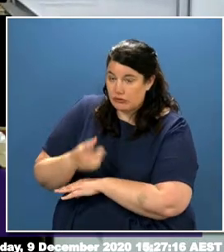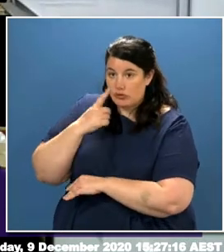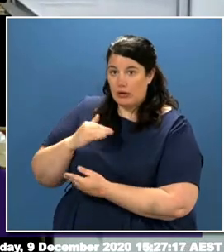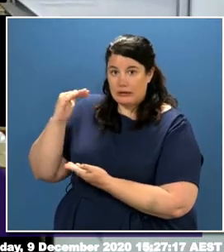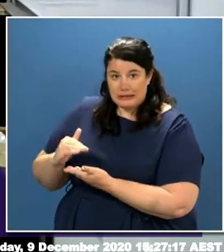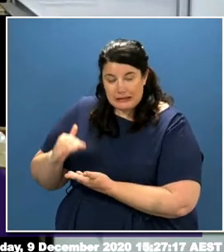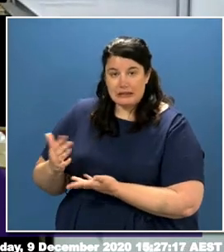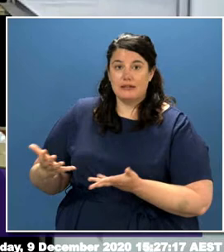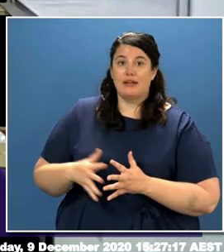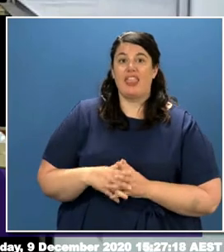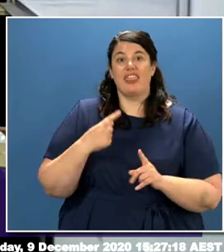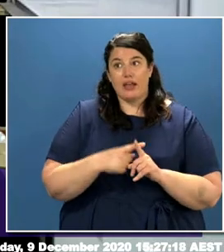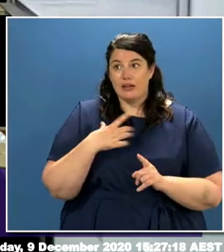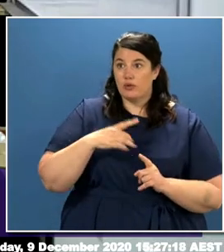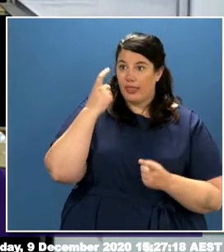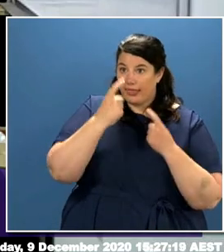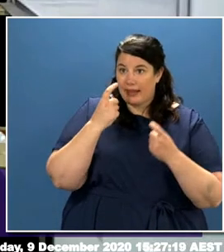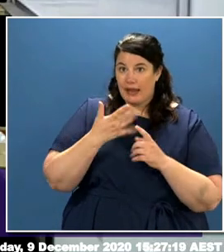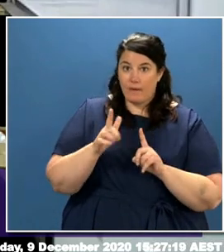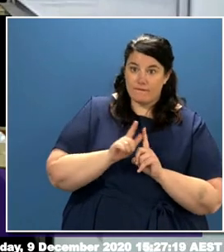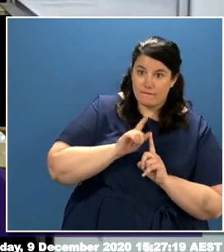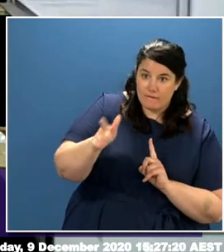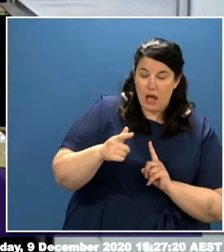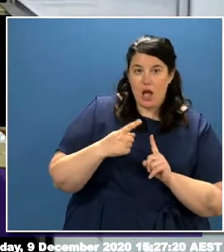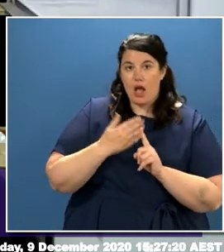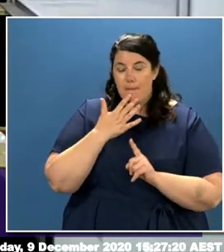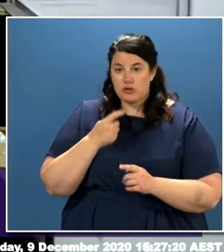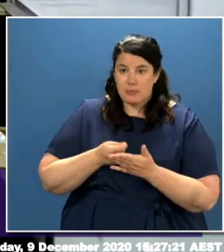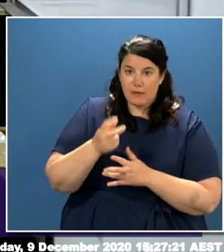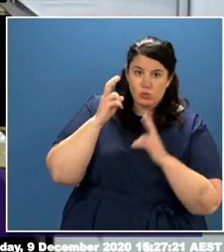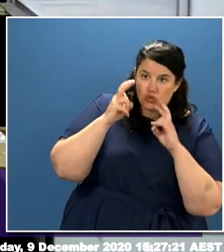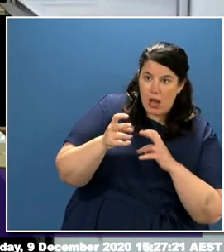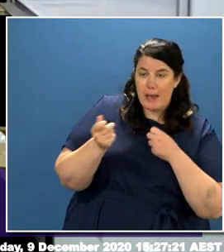But then I've got to factor in how far it is and transport costs so there's all these different variables.